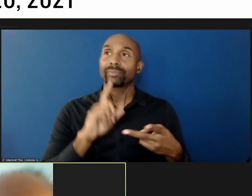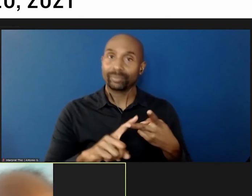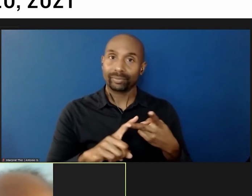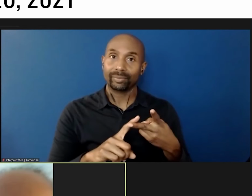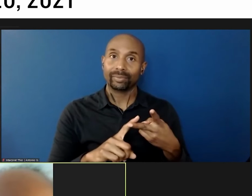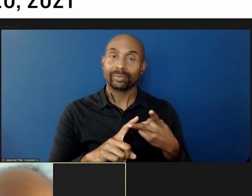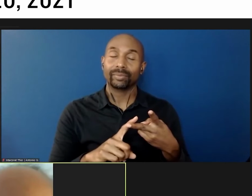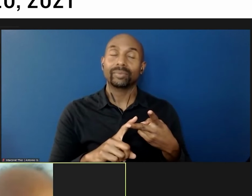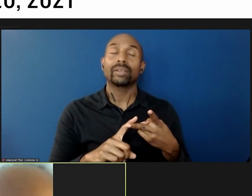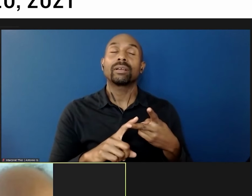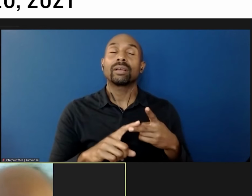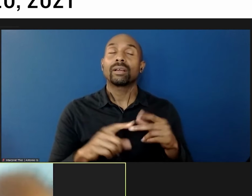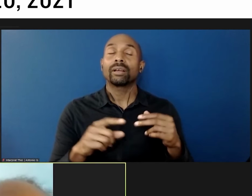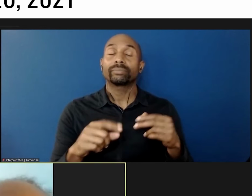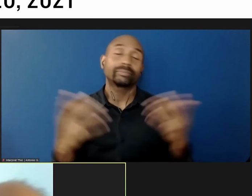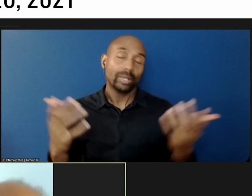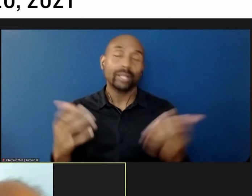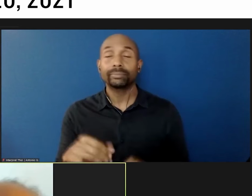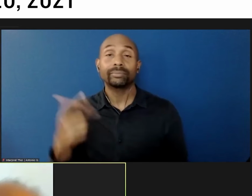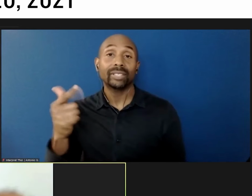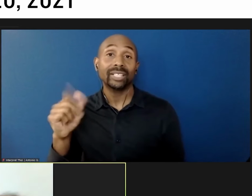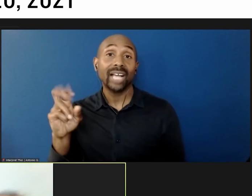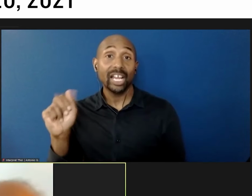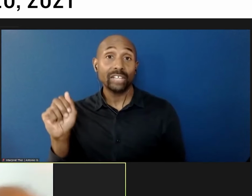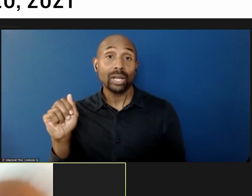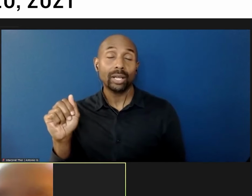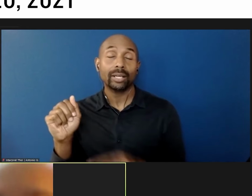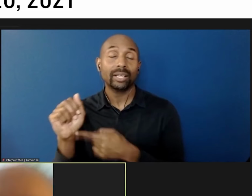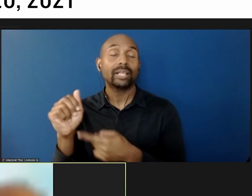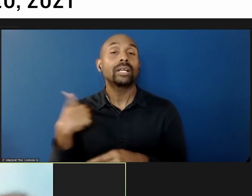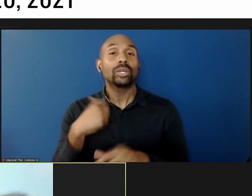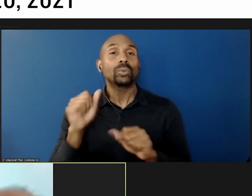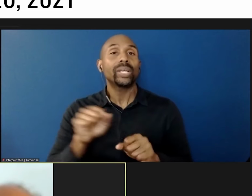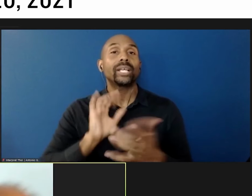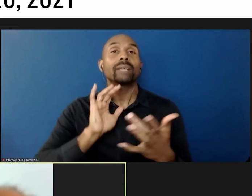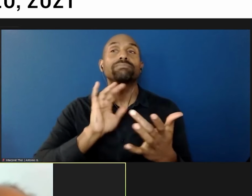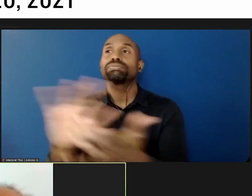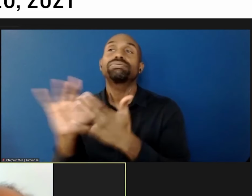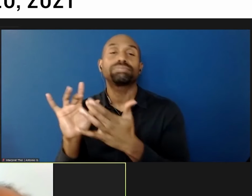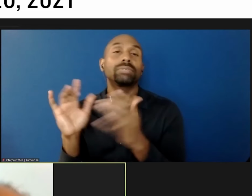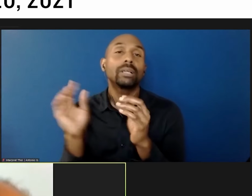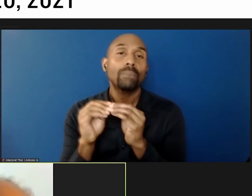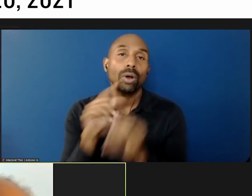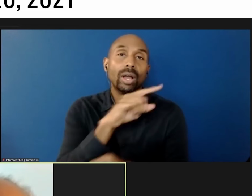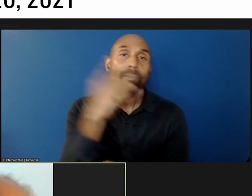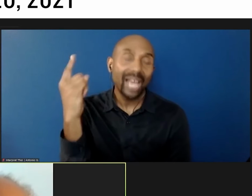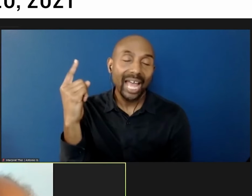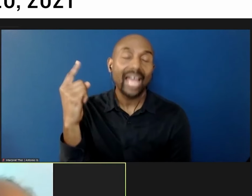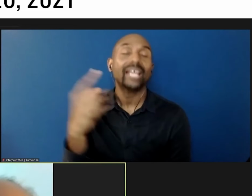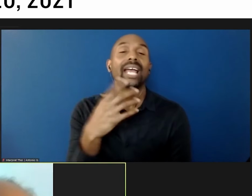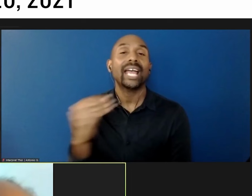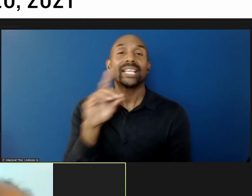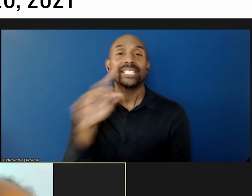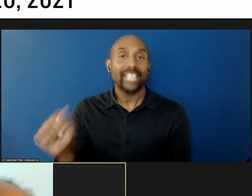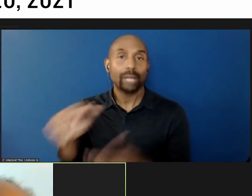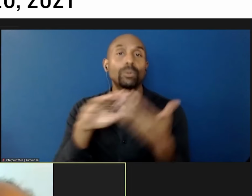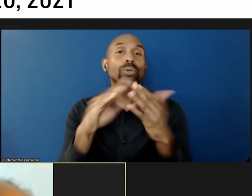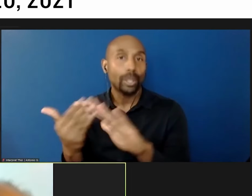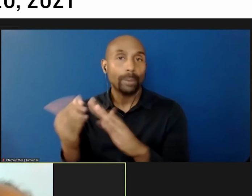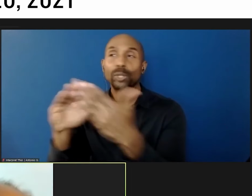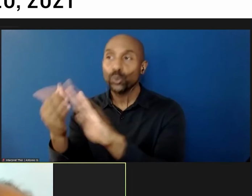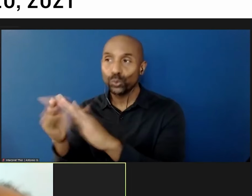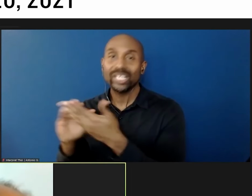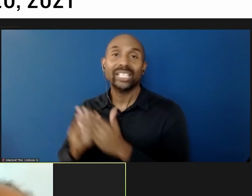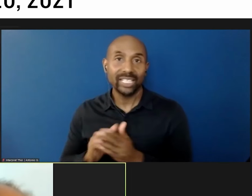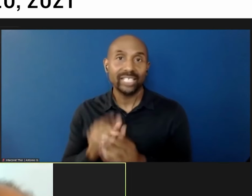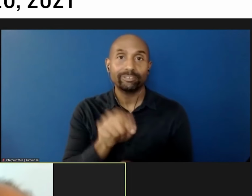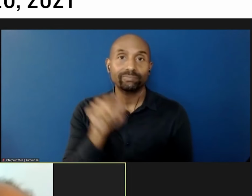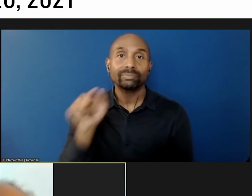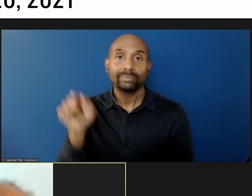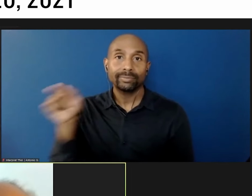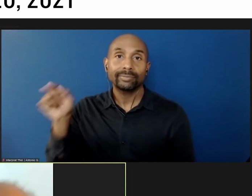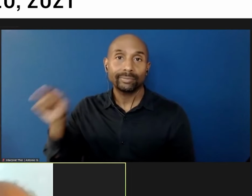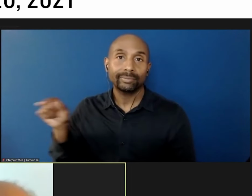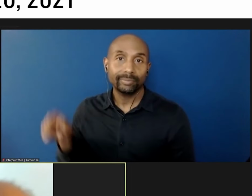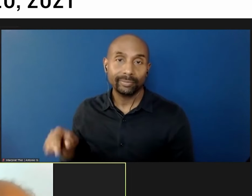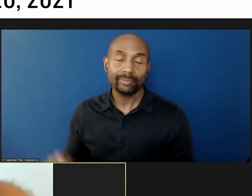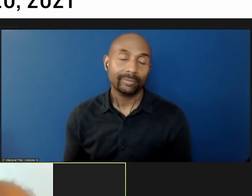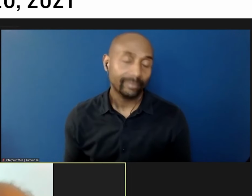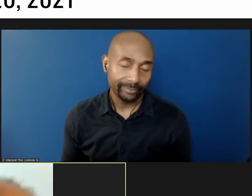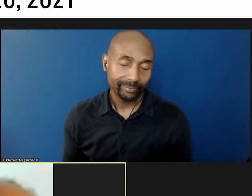think you can reach out to more Black and disabled communities, you know, not only around